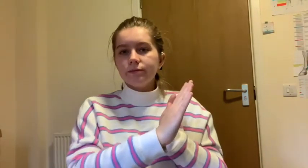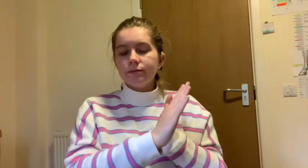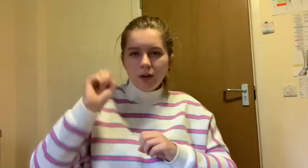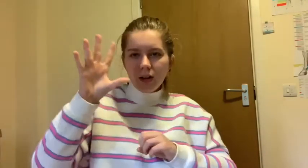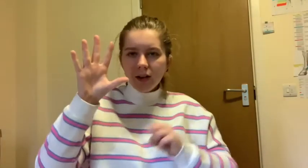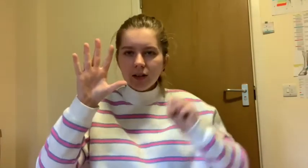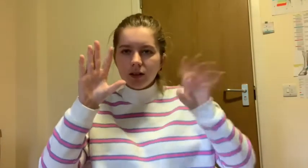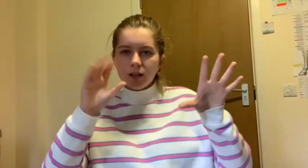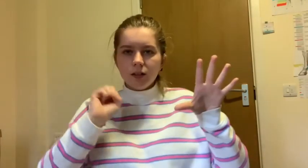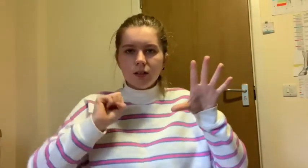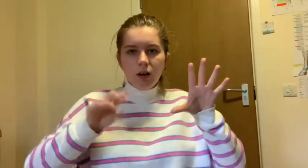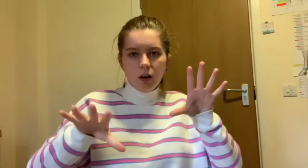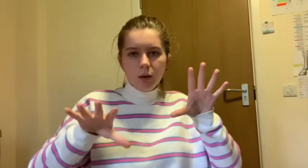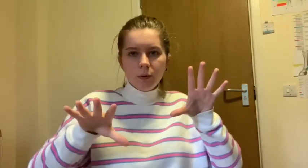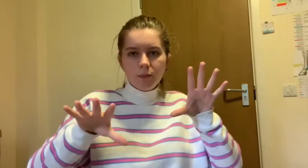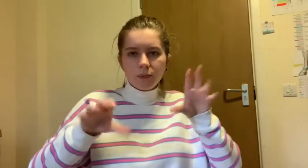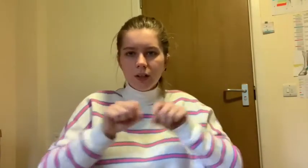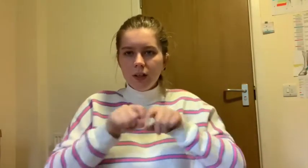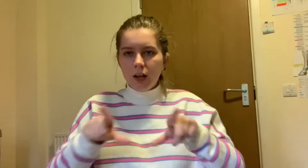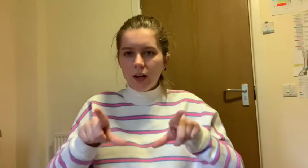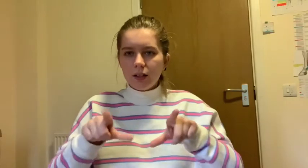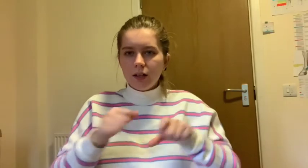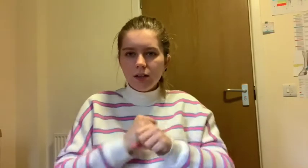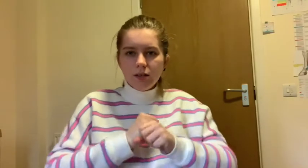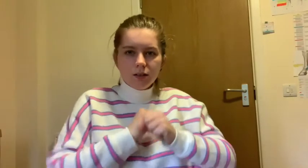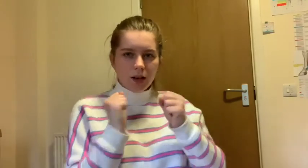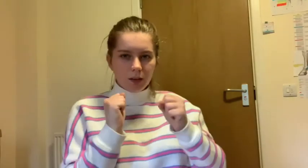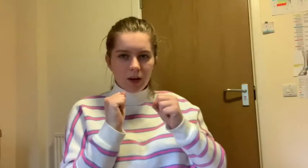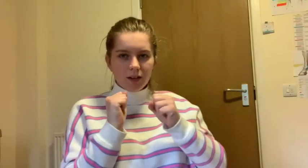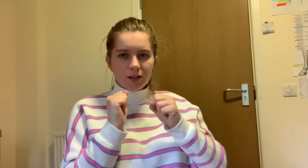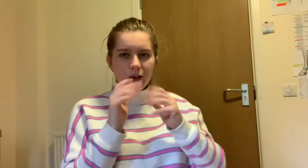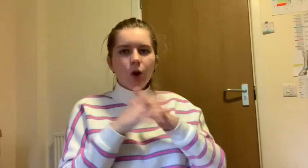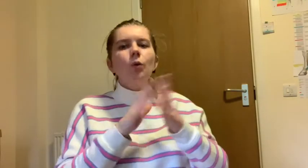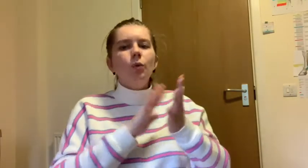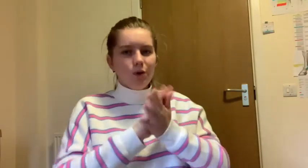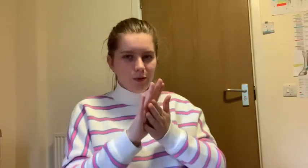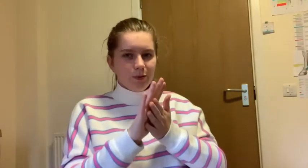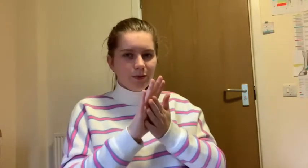"Light it up like Dynamite, Woah"